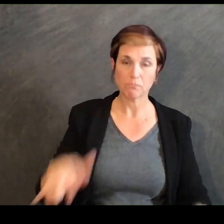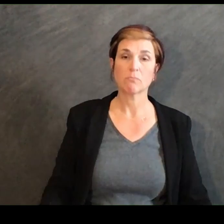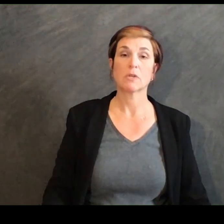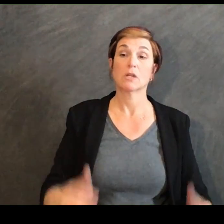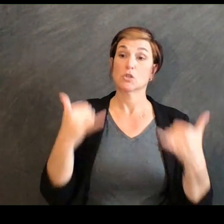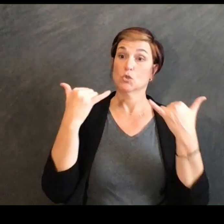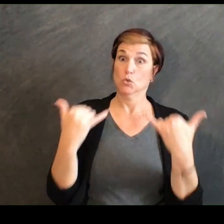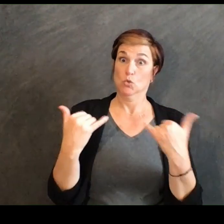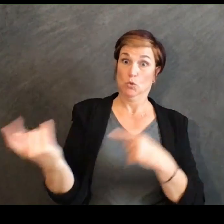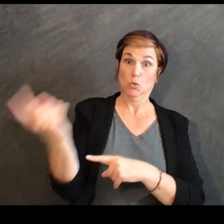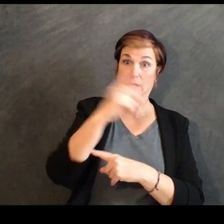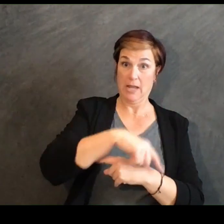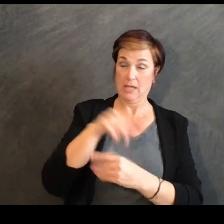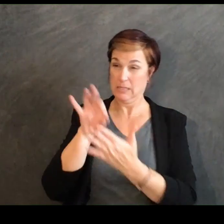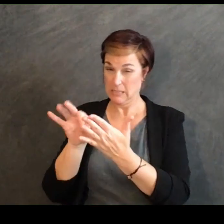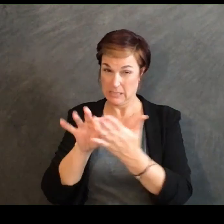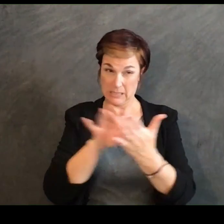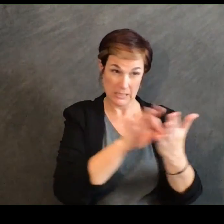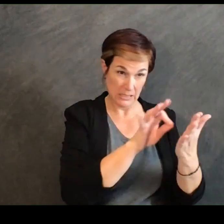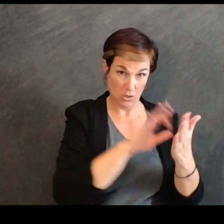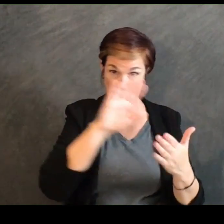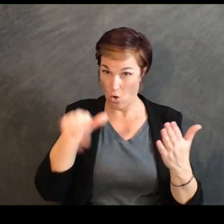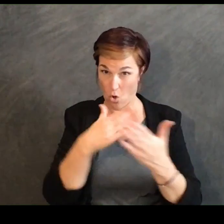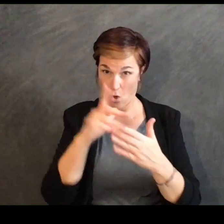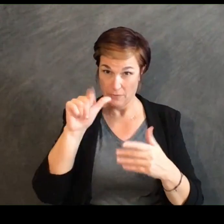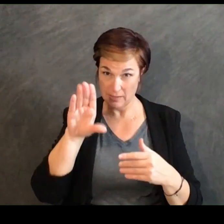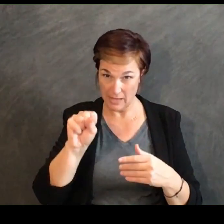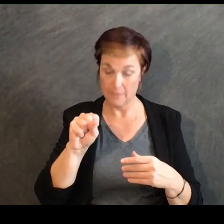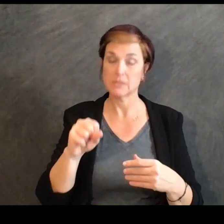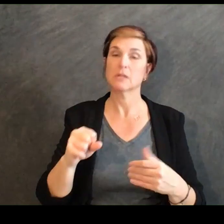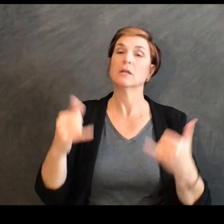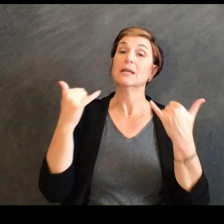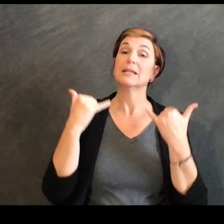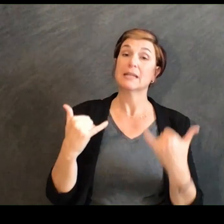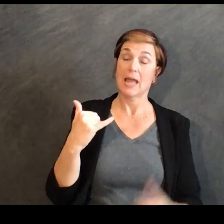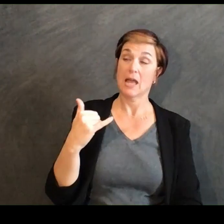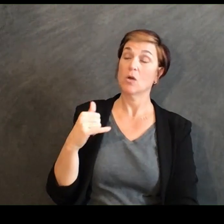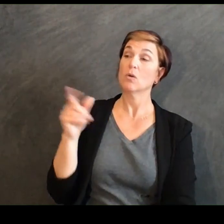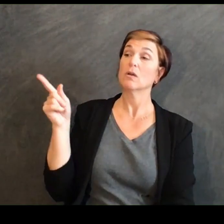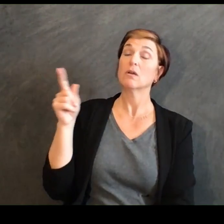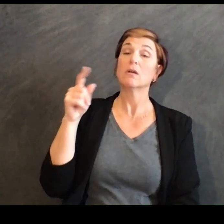the president made it possible for every state in the country and their state